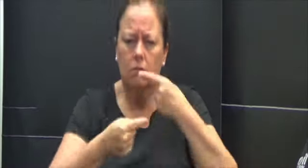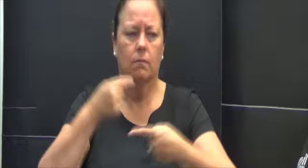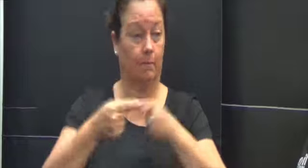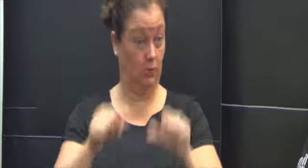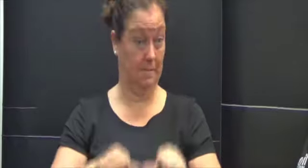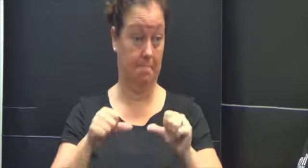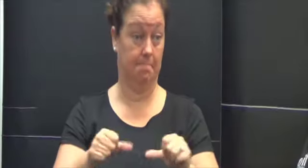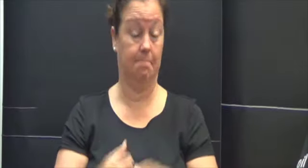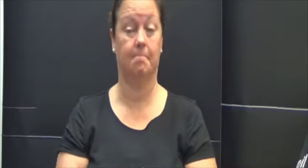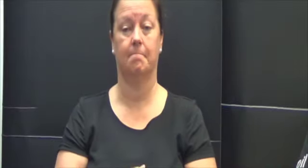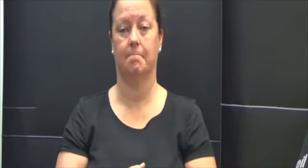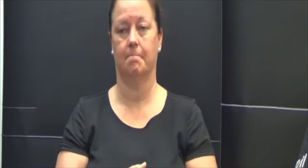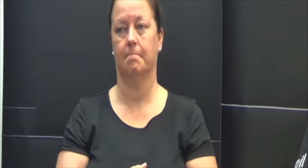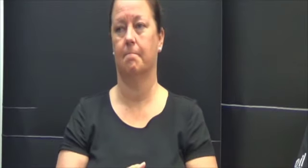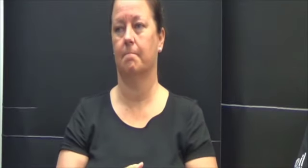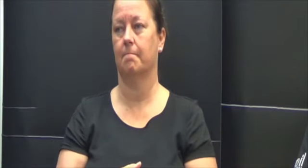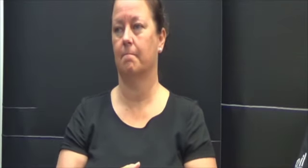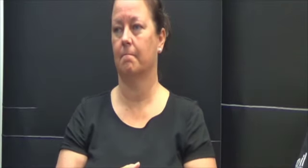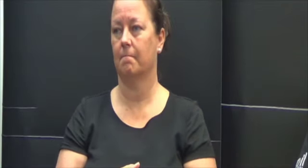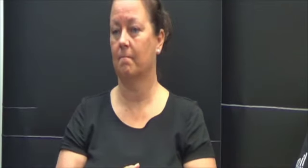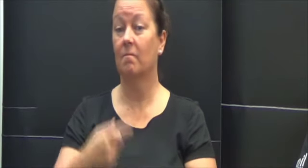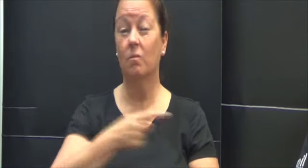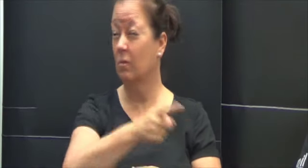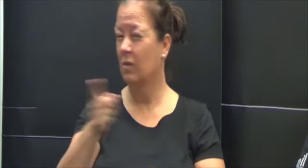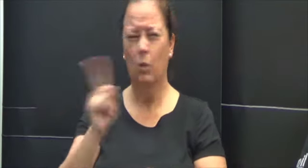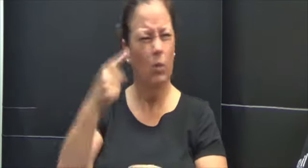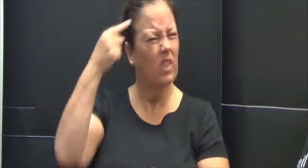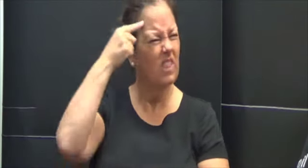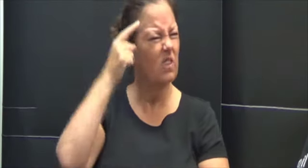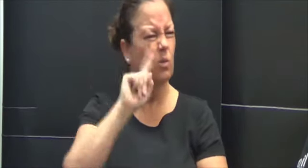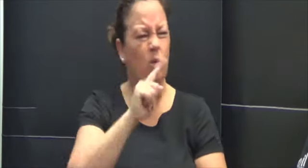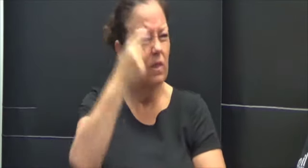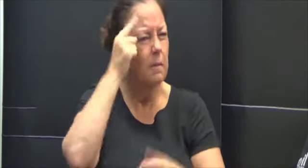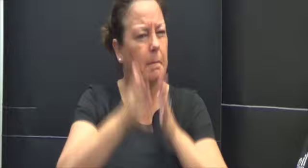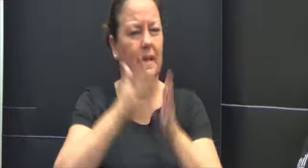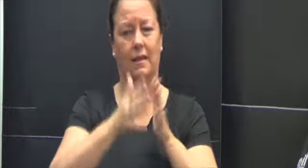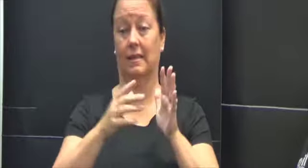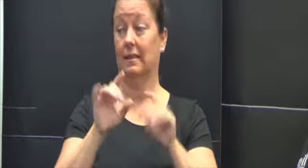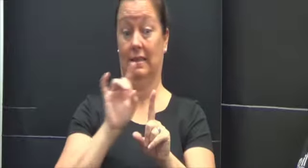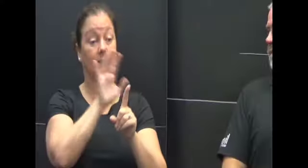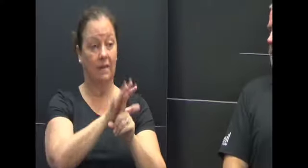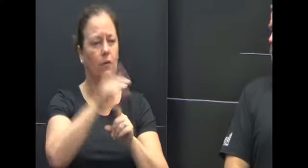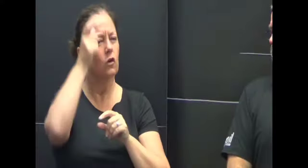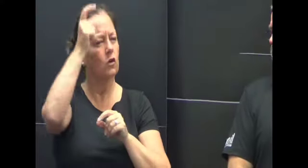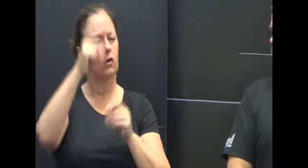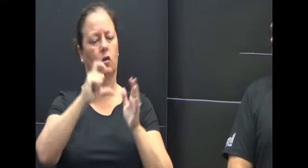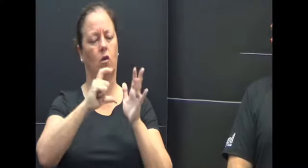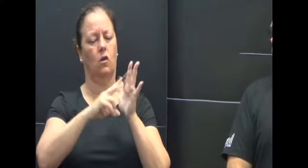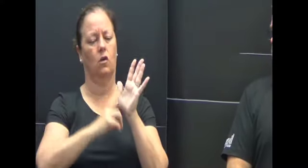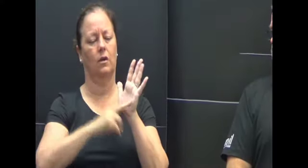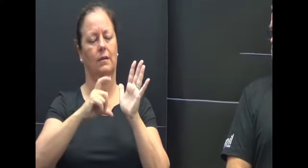what they mean. Does anyone have an idea about what Self Concept means?